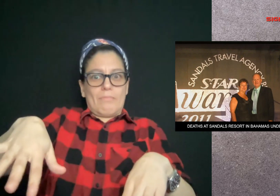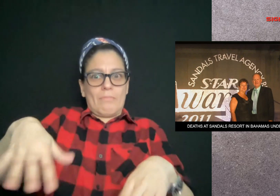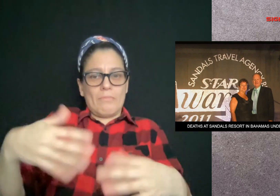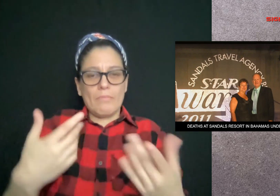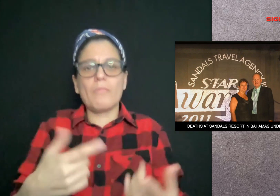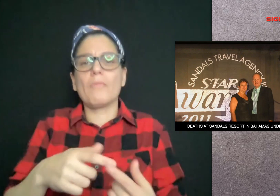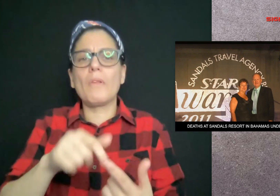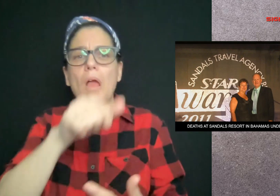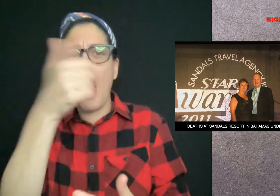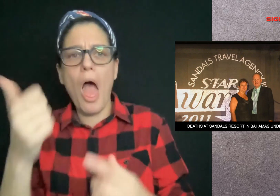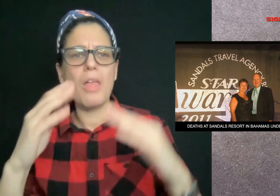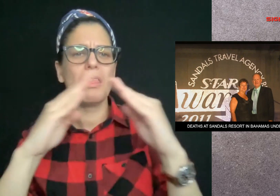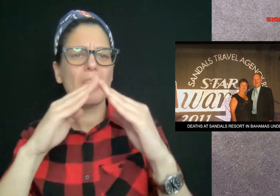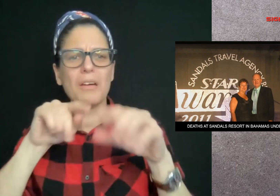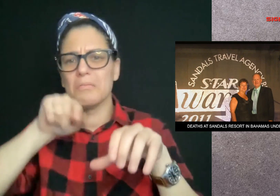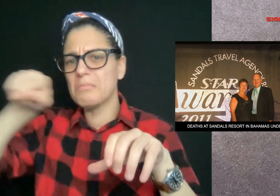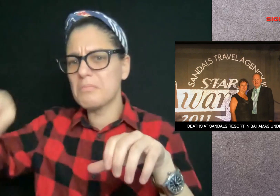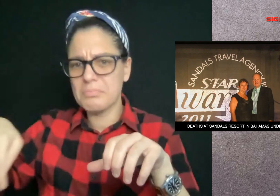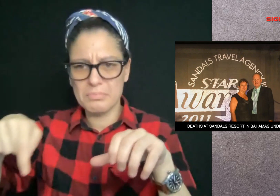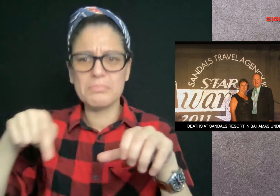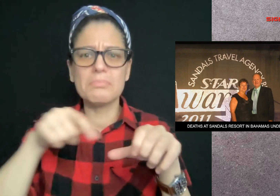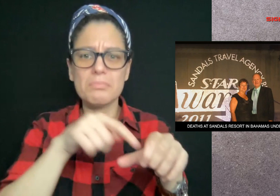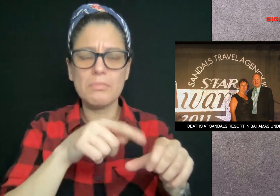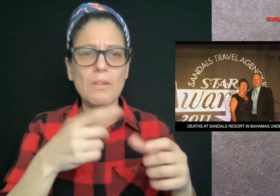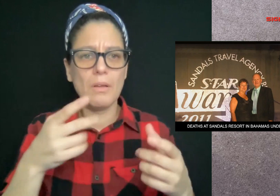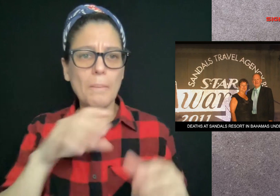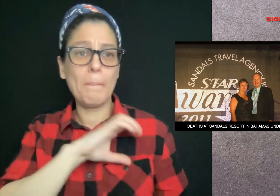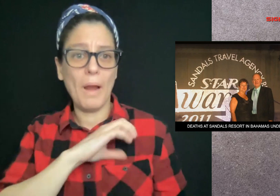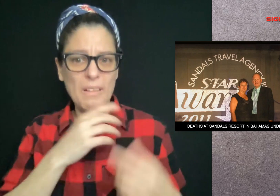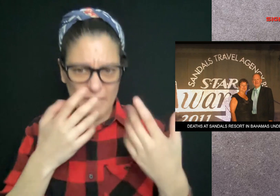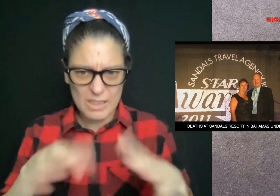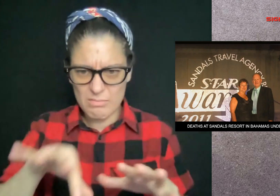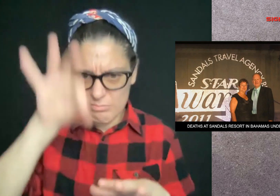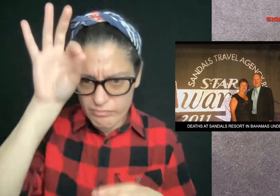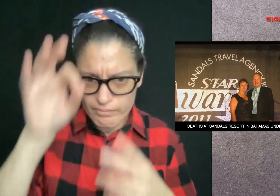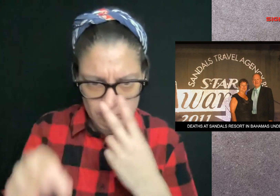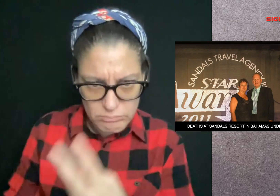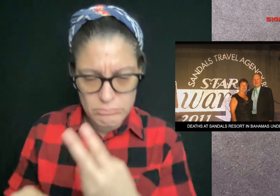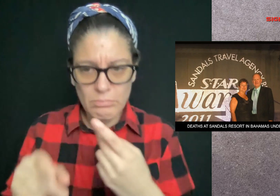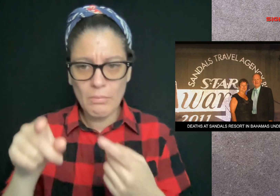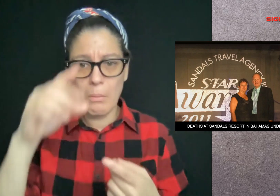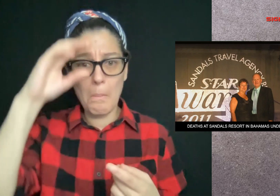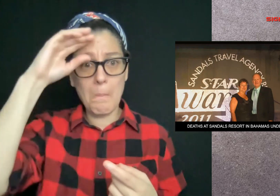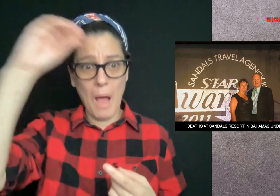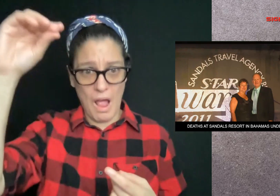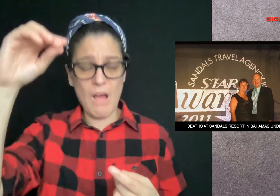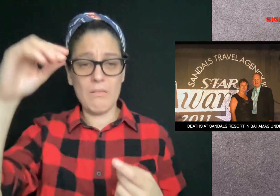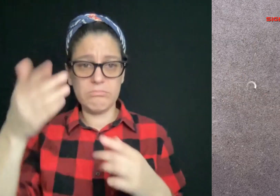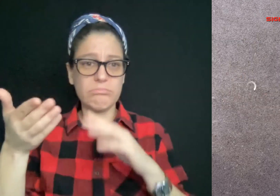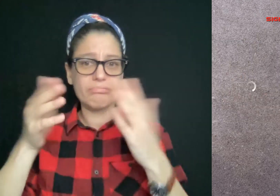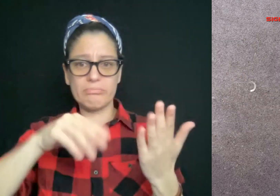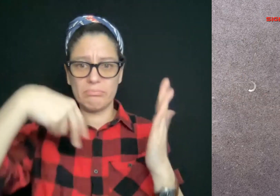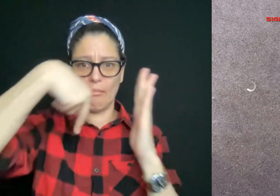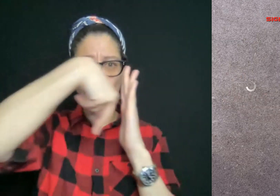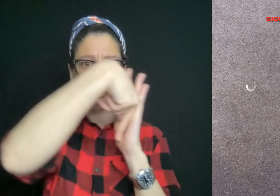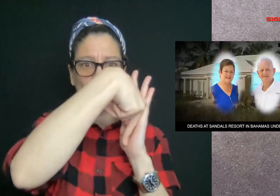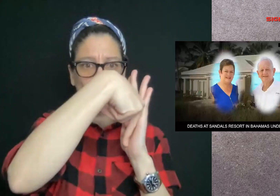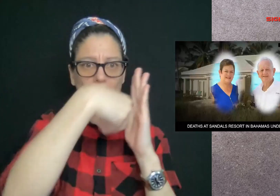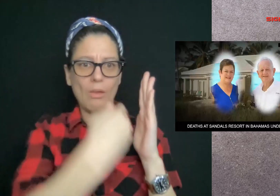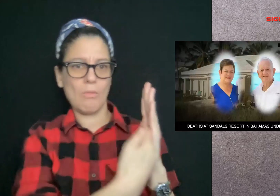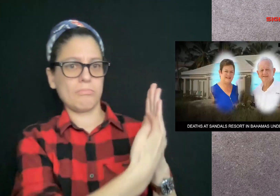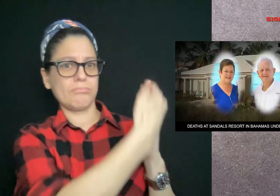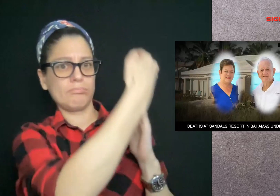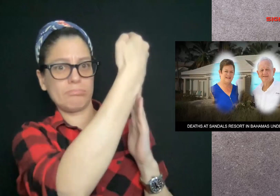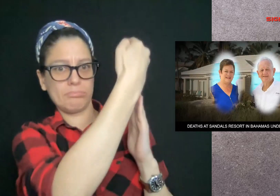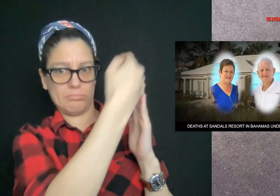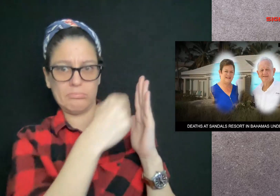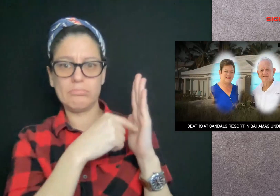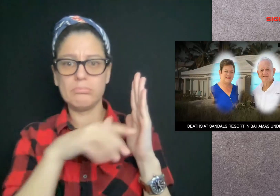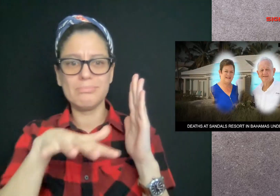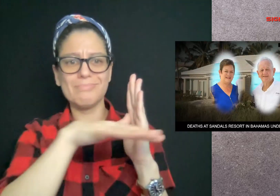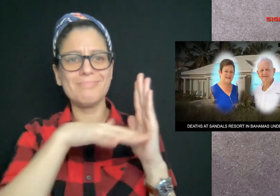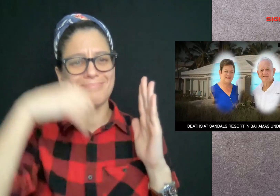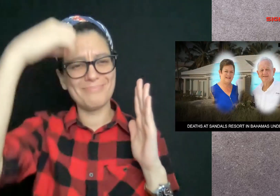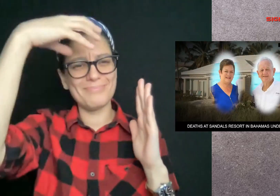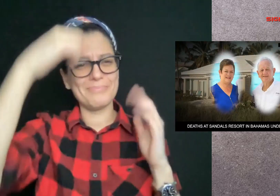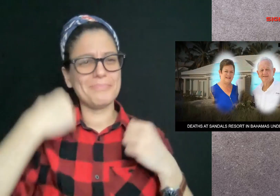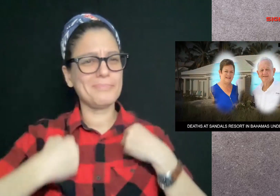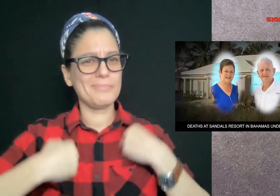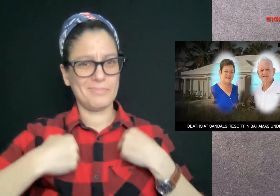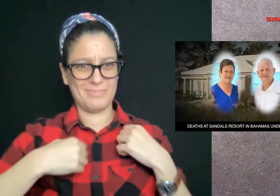arms and face and couldn't move in another villa police found a man slumped against a